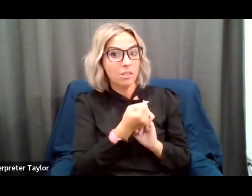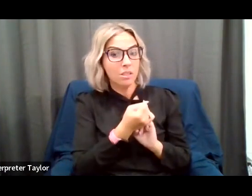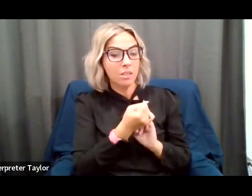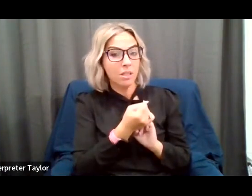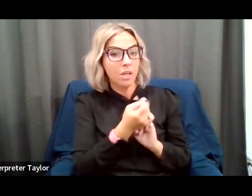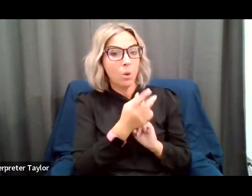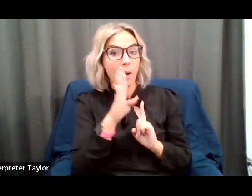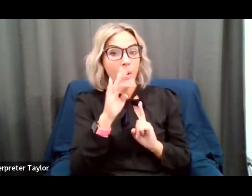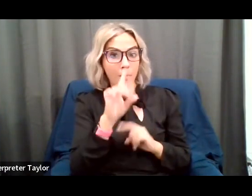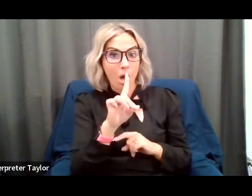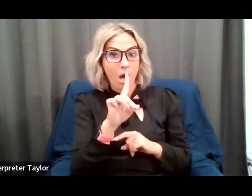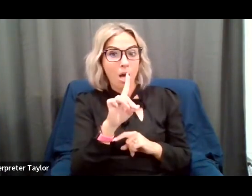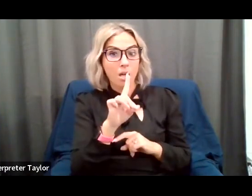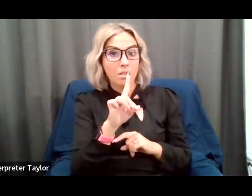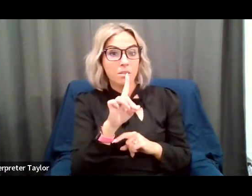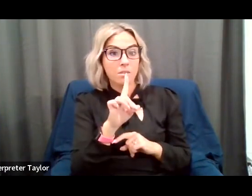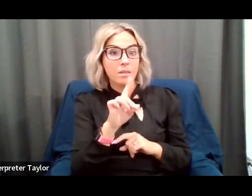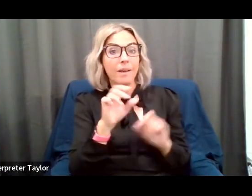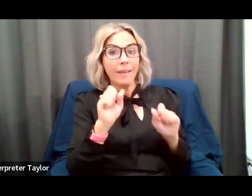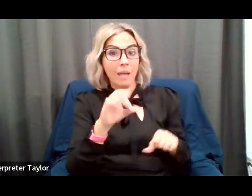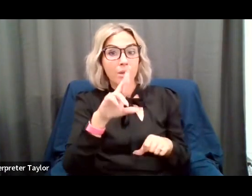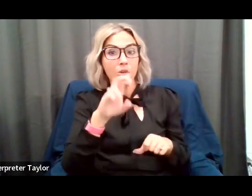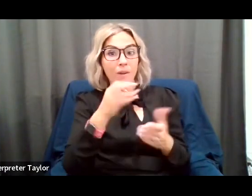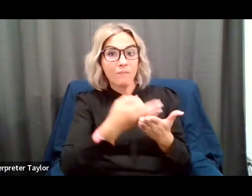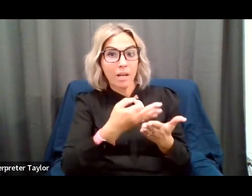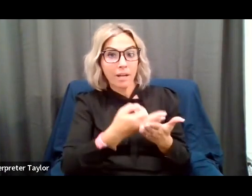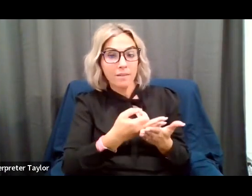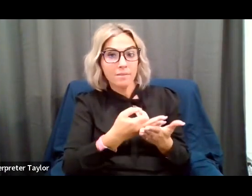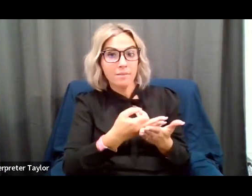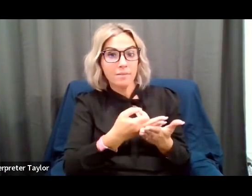the Bonds are refinanced, and the entity gets